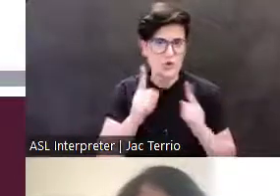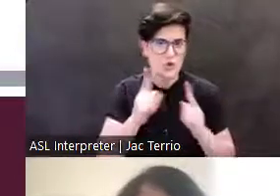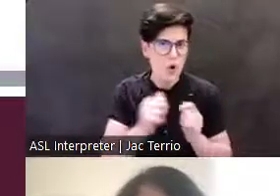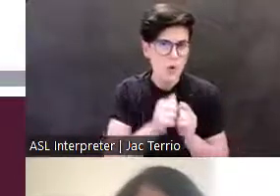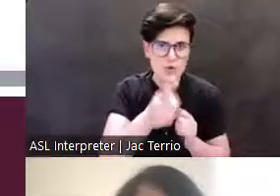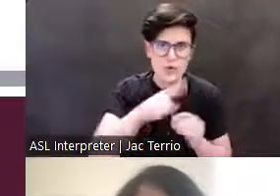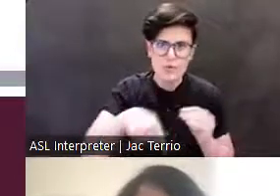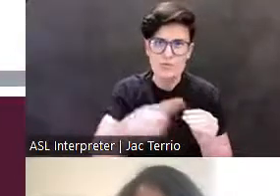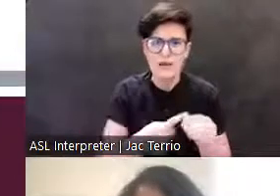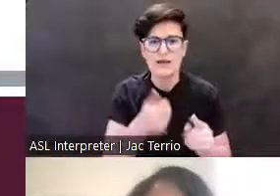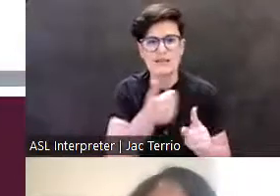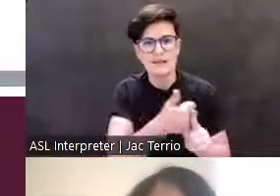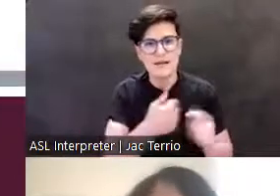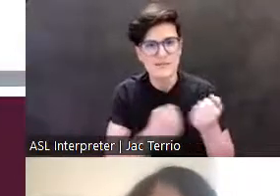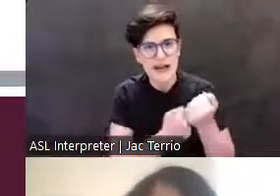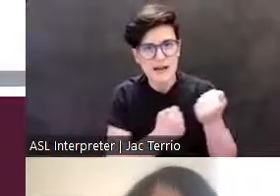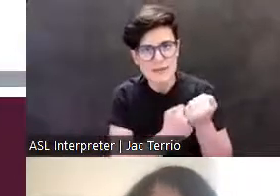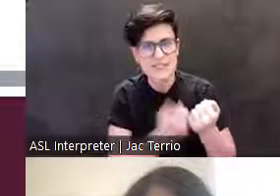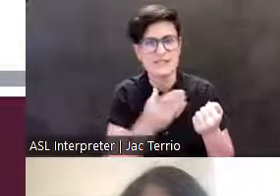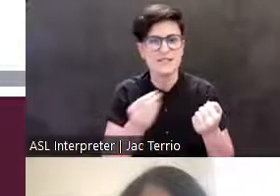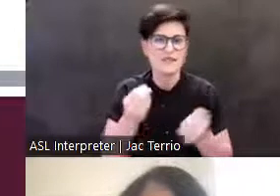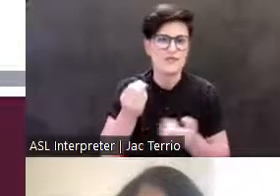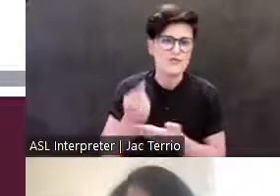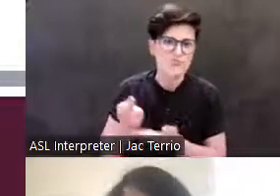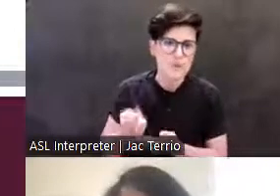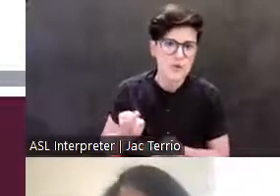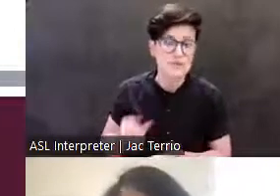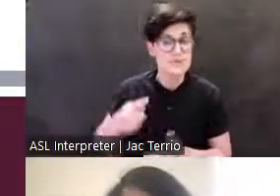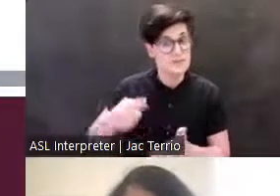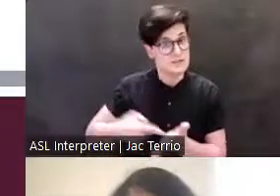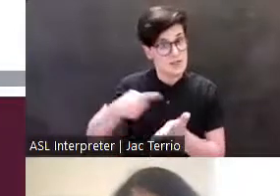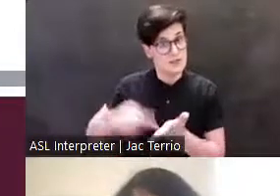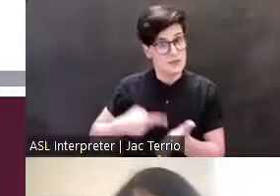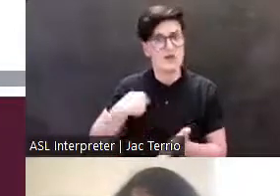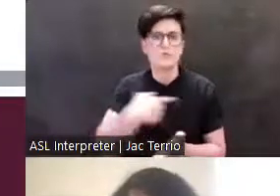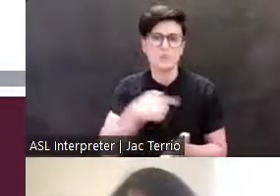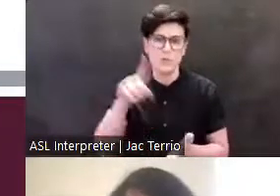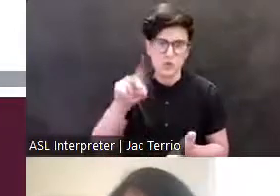In some instances, we do provide assistance and housing discrimination cases.